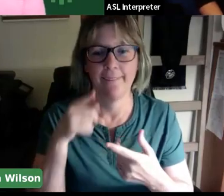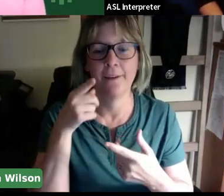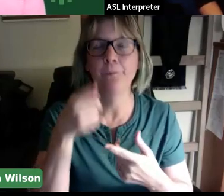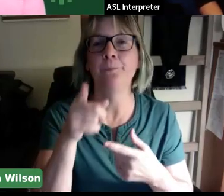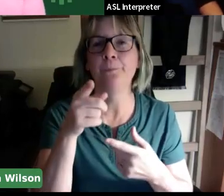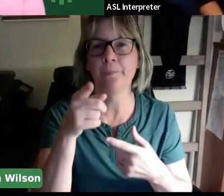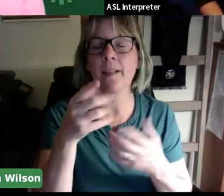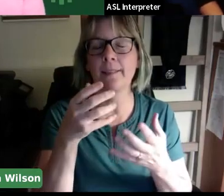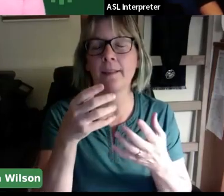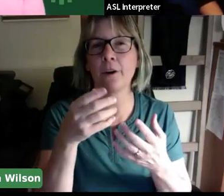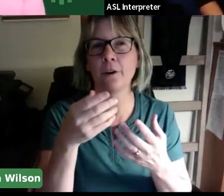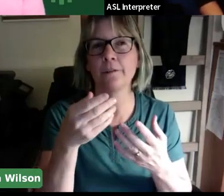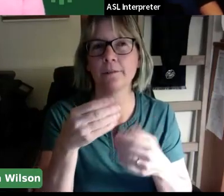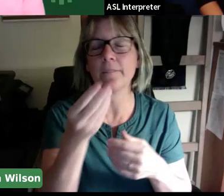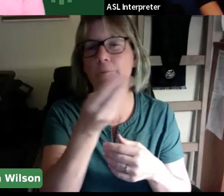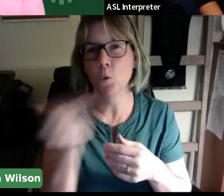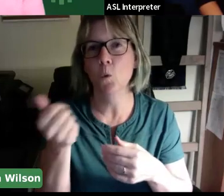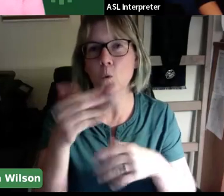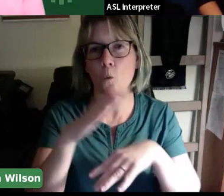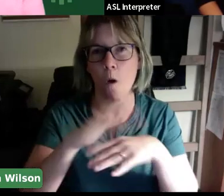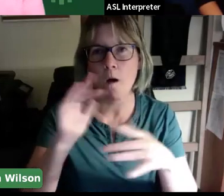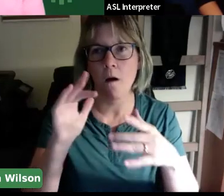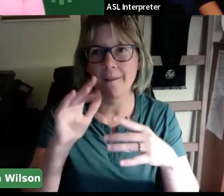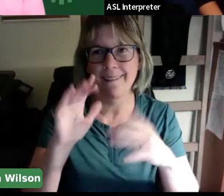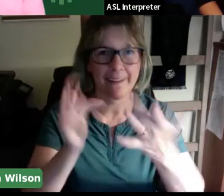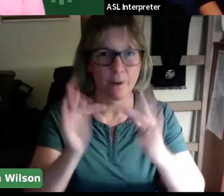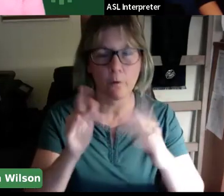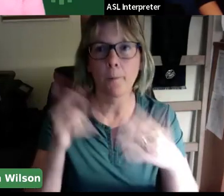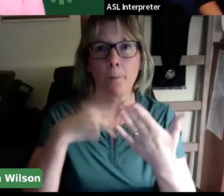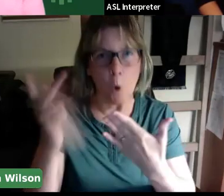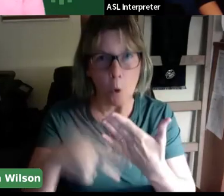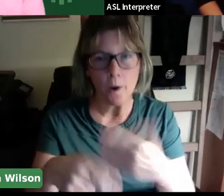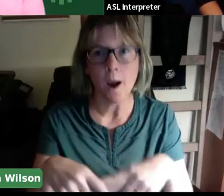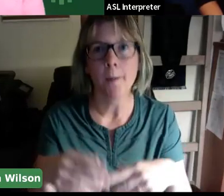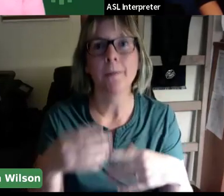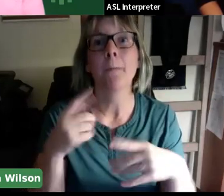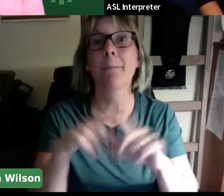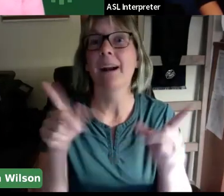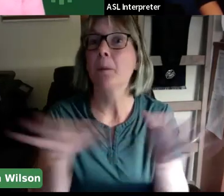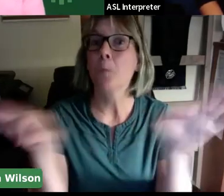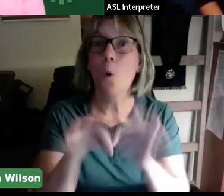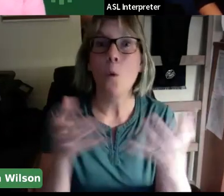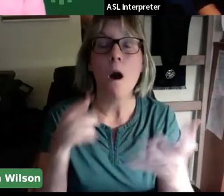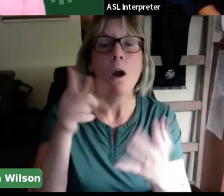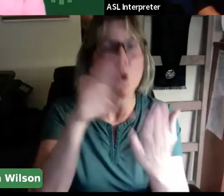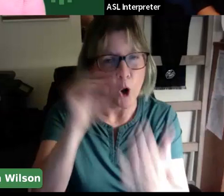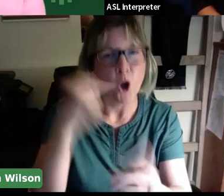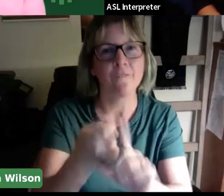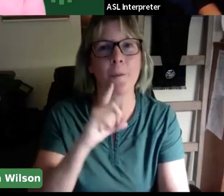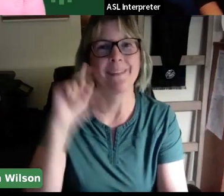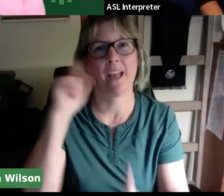Currently, let's see what else. There are a few online resources online. It's really